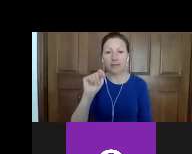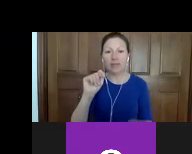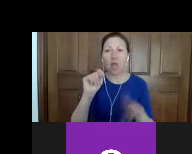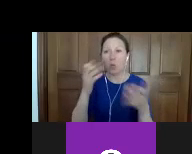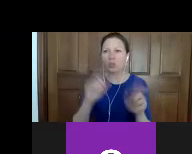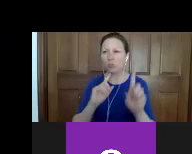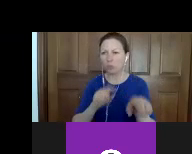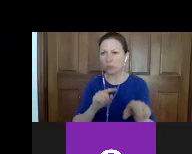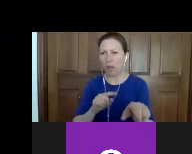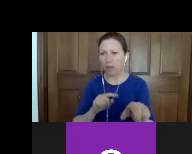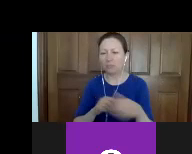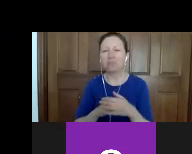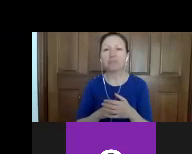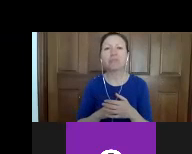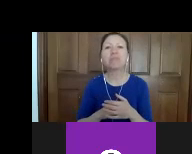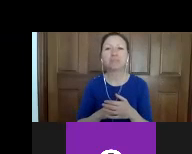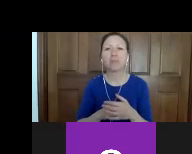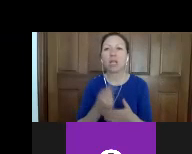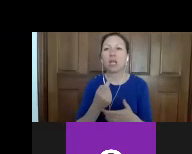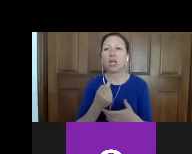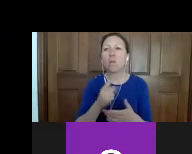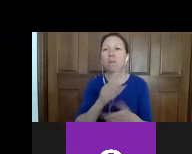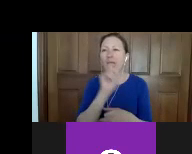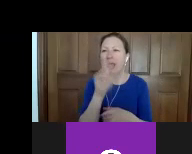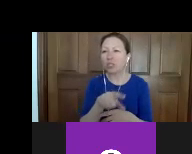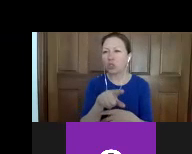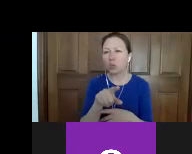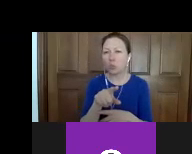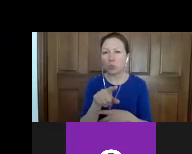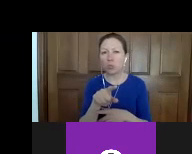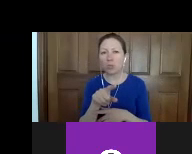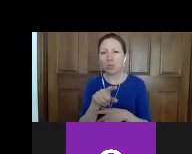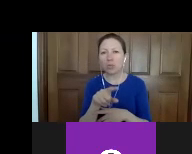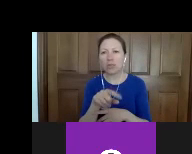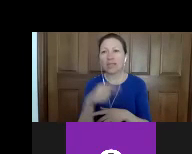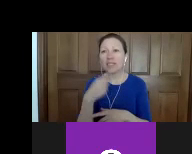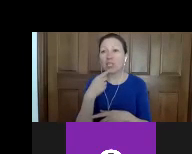like everyone to tell me yes, no, or maybe. So the first one, the employer asks a blind